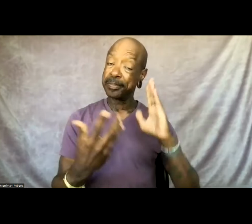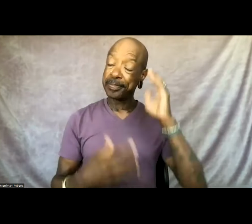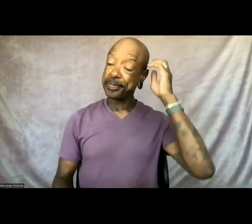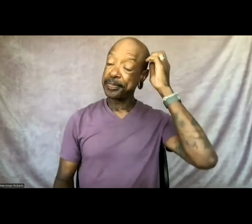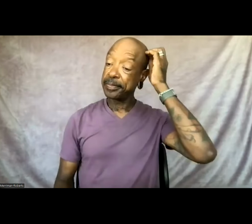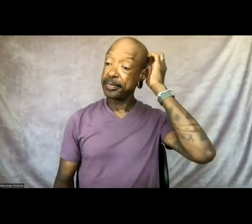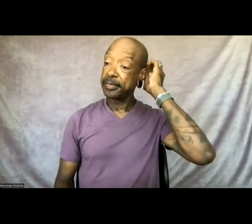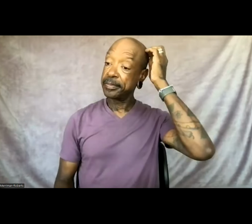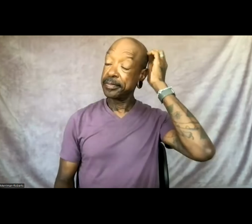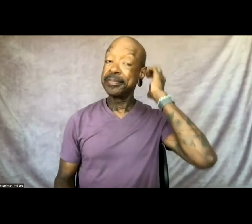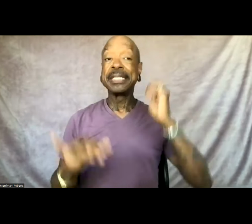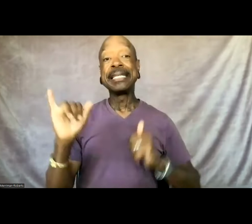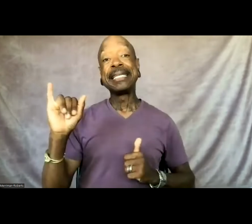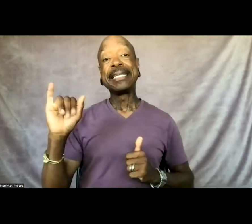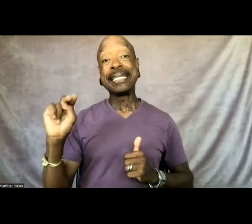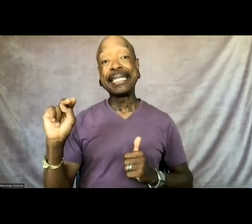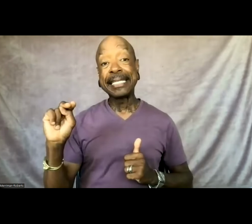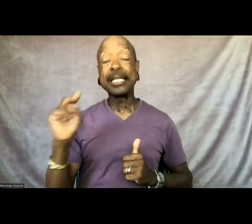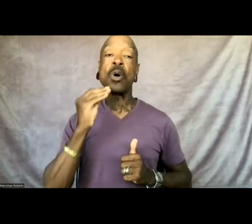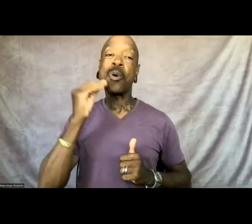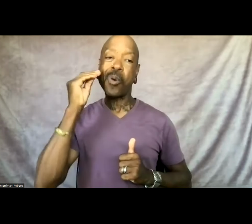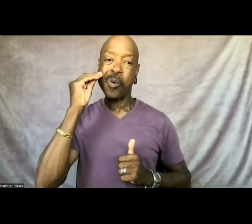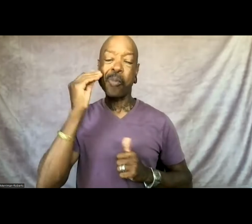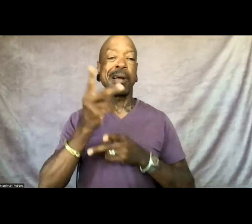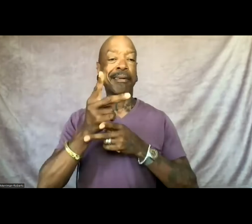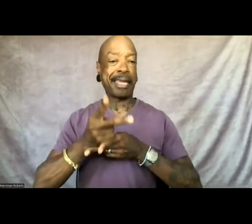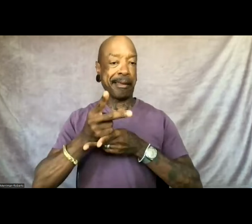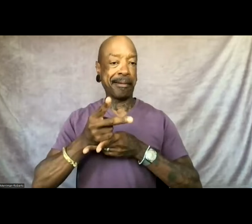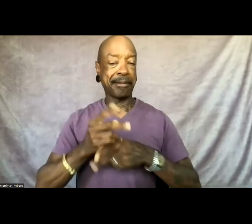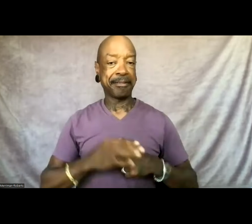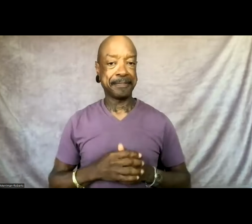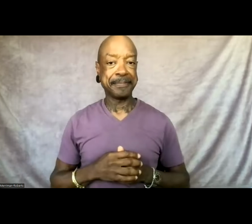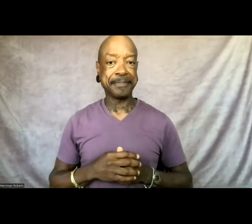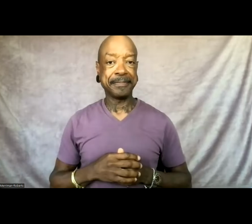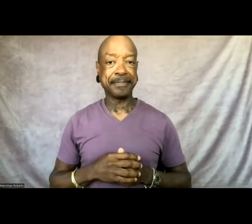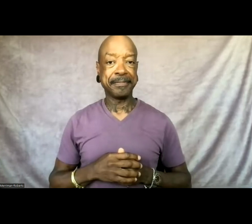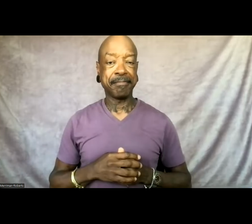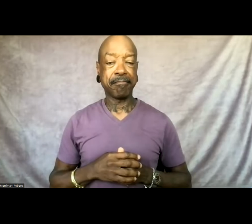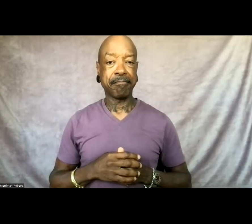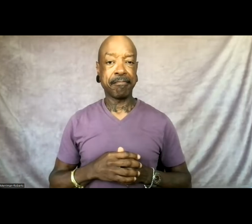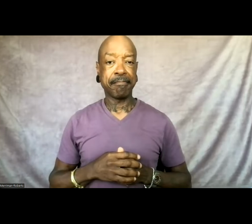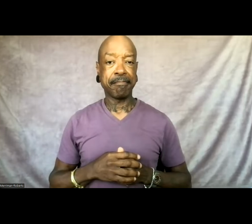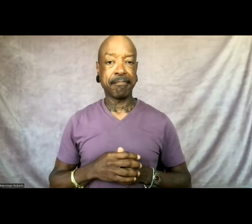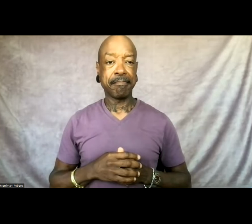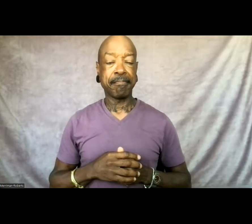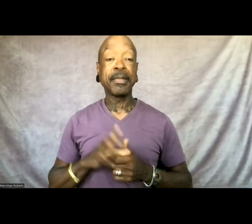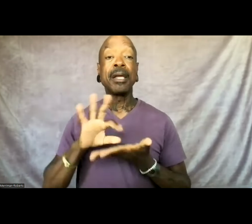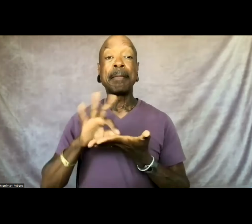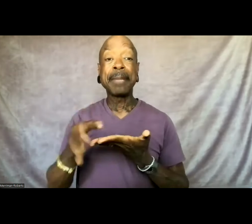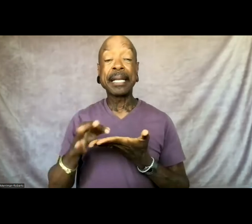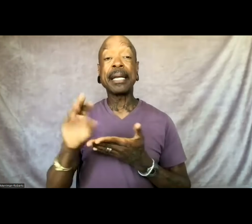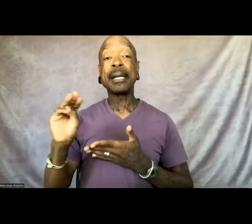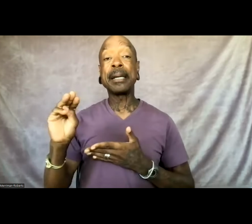the government should be responsible for providing